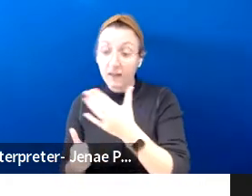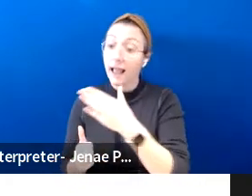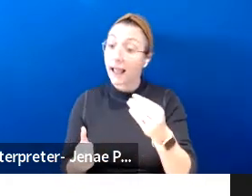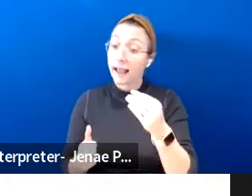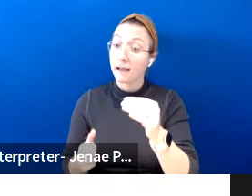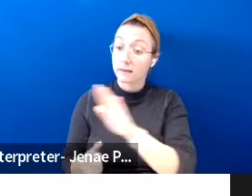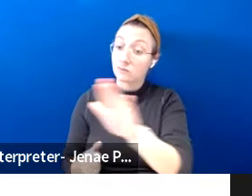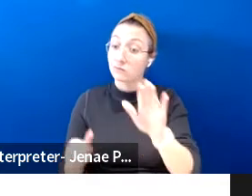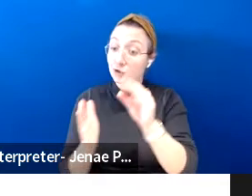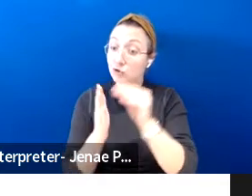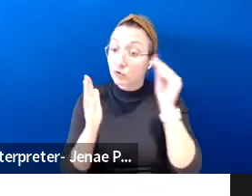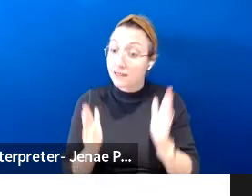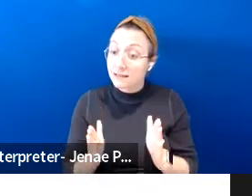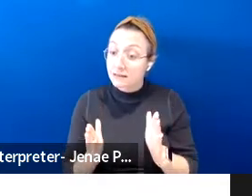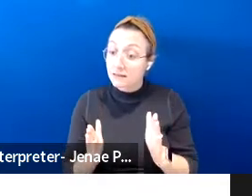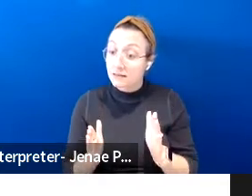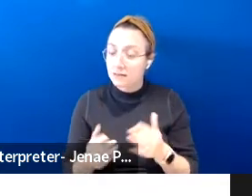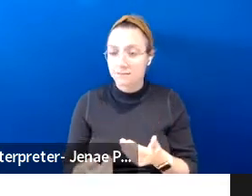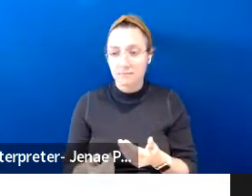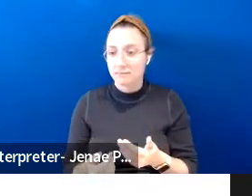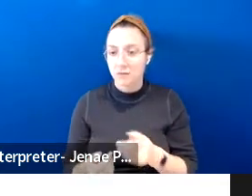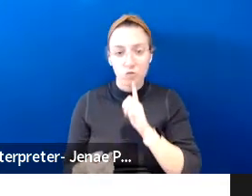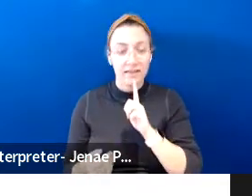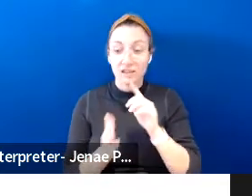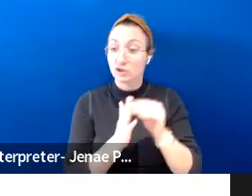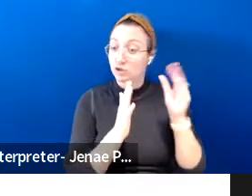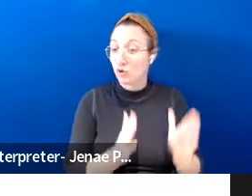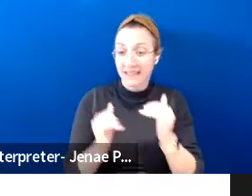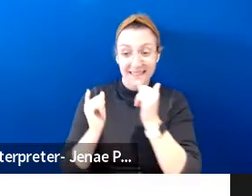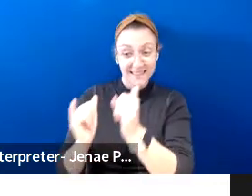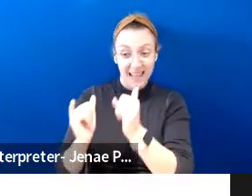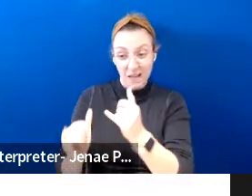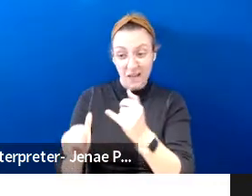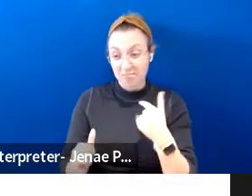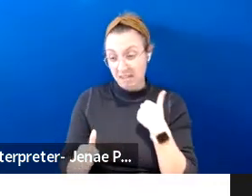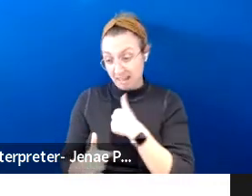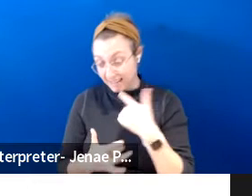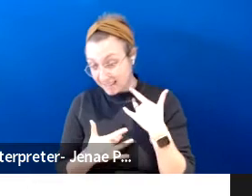Our students are in the same boat that we are typically right or a little bit